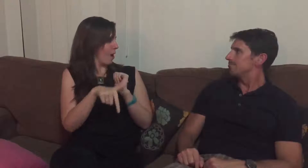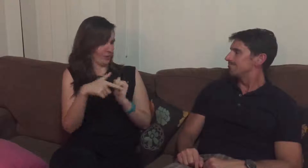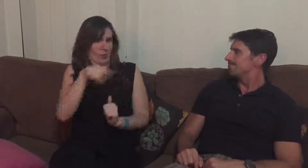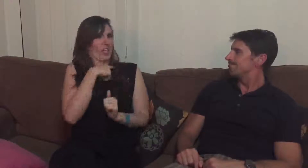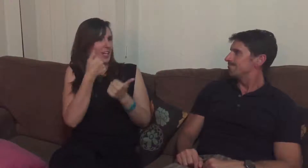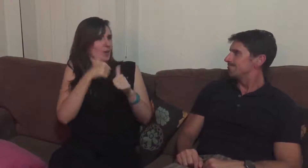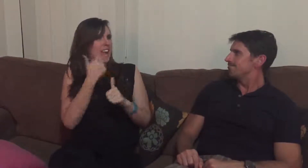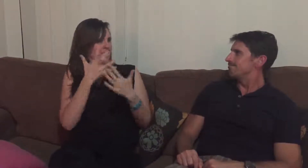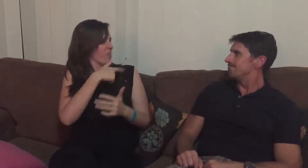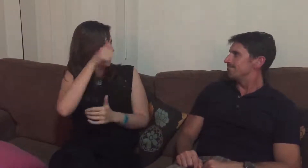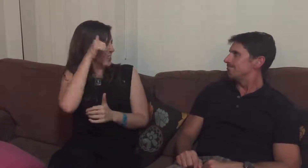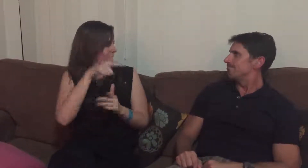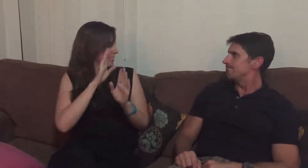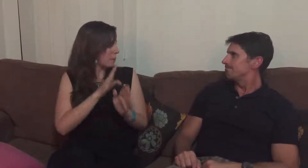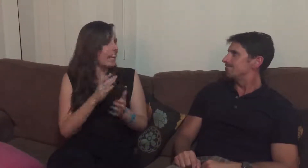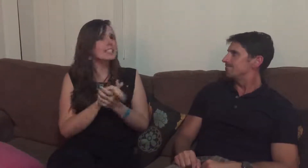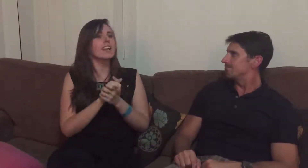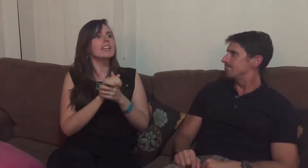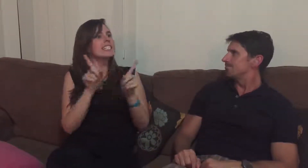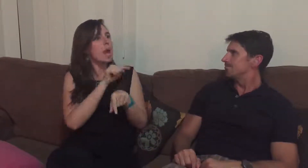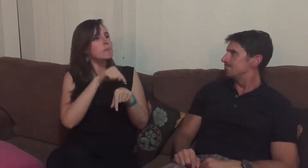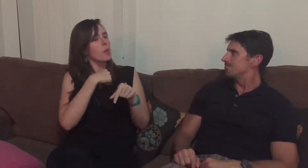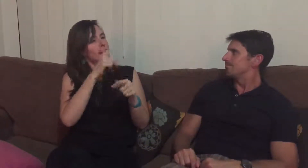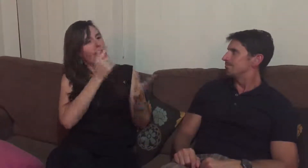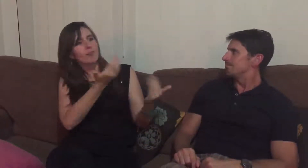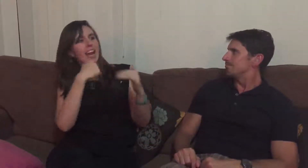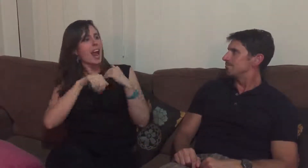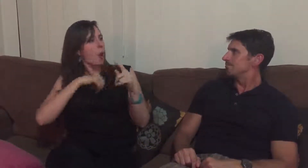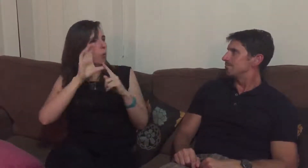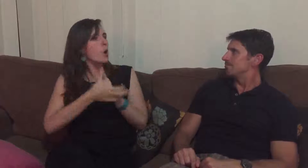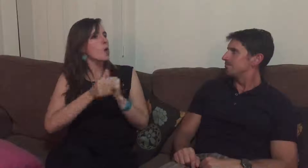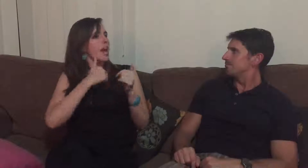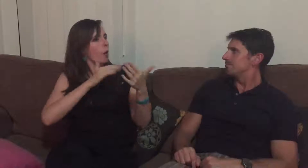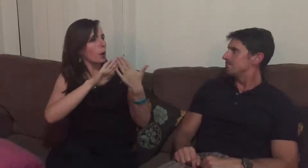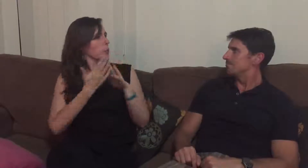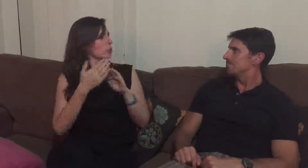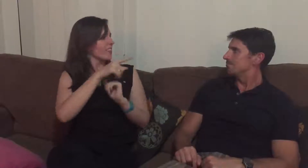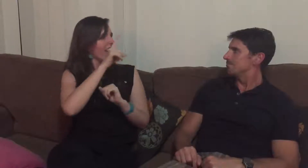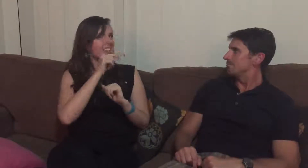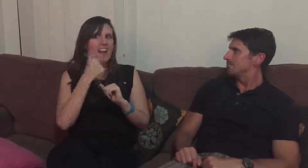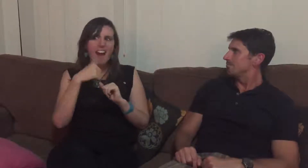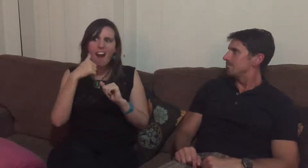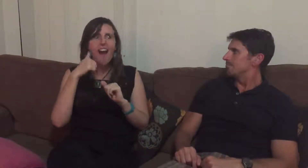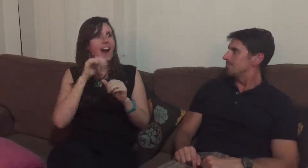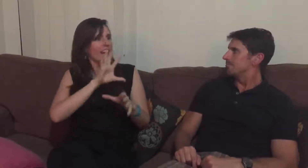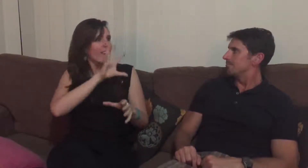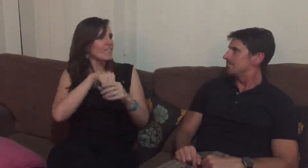you can learn and use the language. It also opens doors for people in the wider community